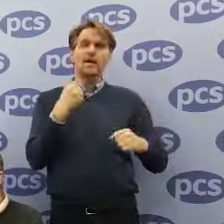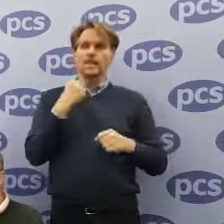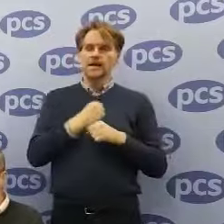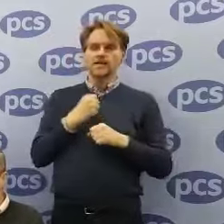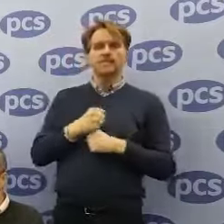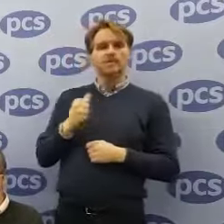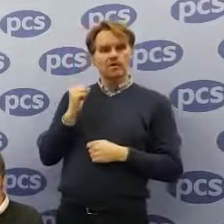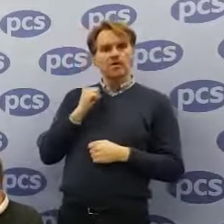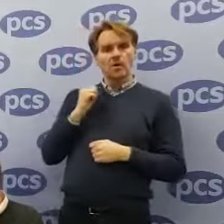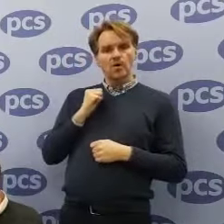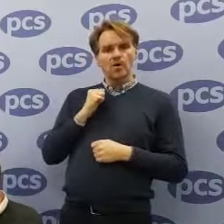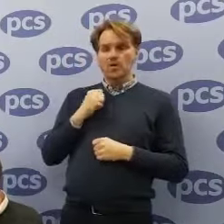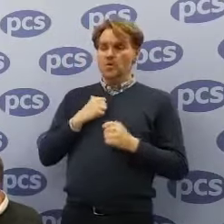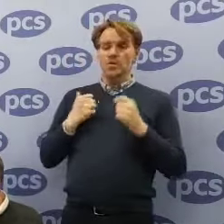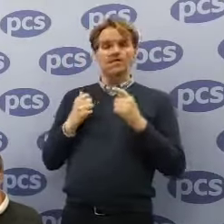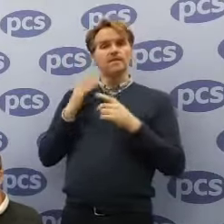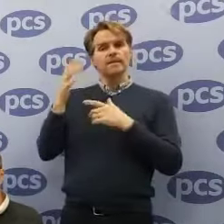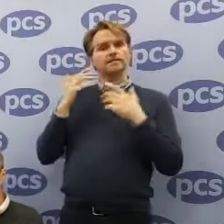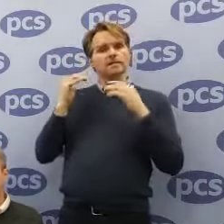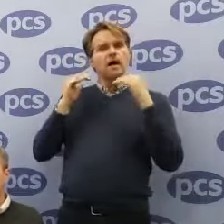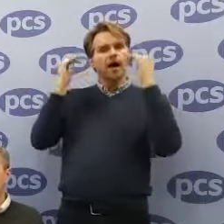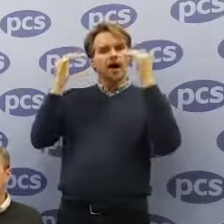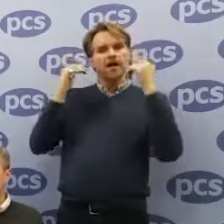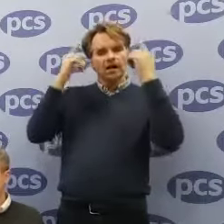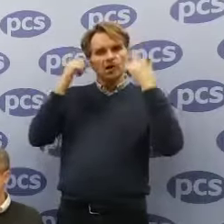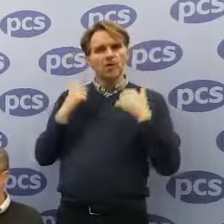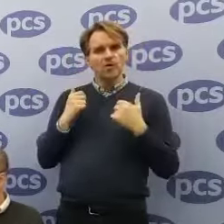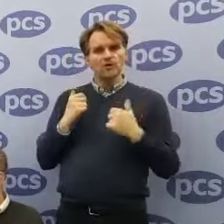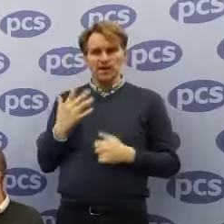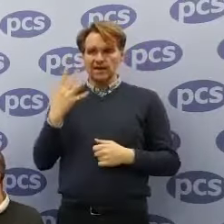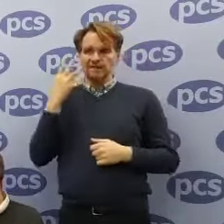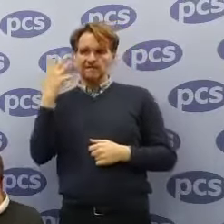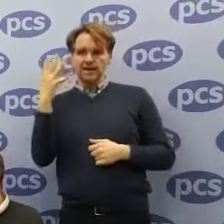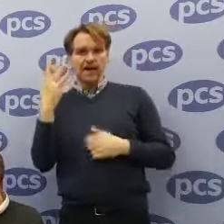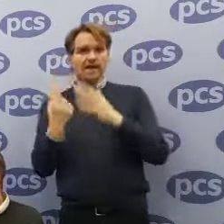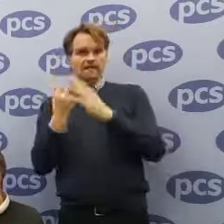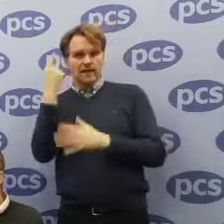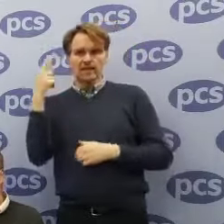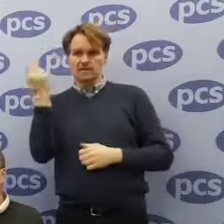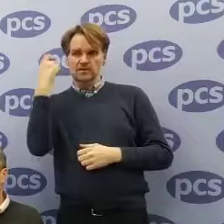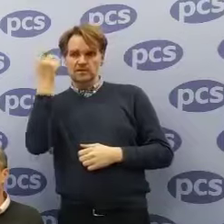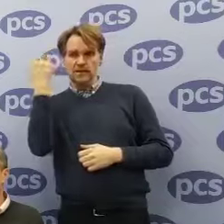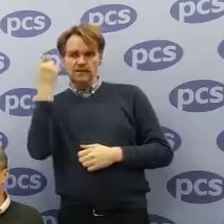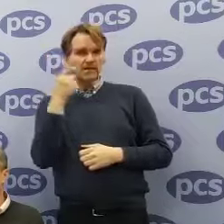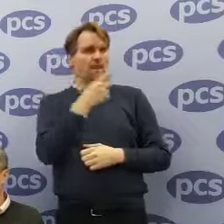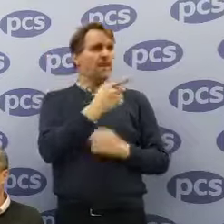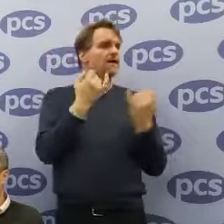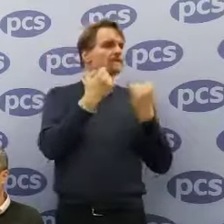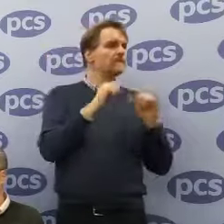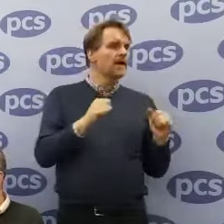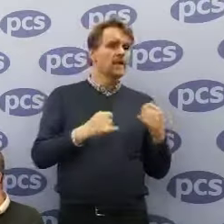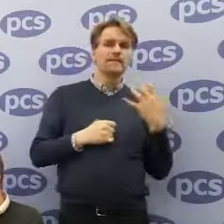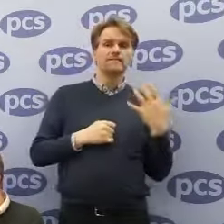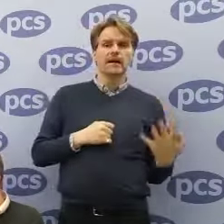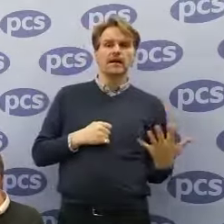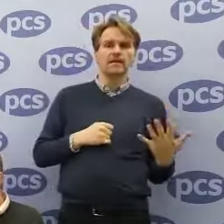beaten them five times in the High Court in the last few years that we will pursue them in the courts and if the FBU victory allows us to do that on pensions